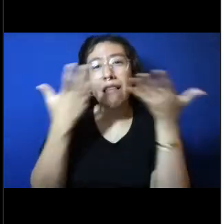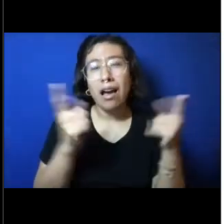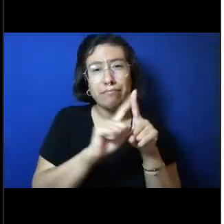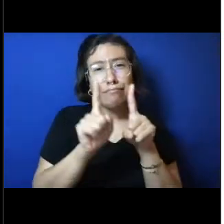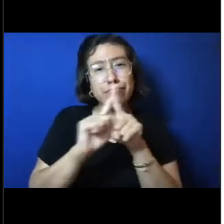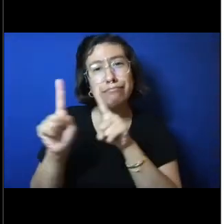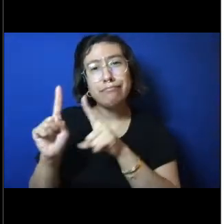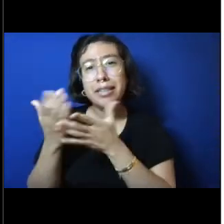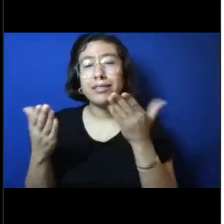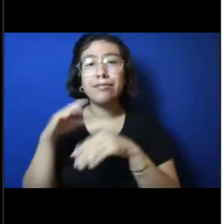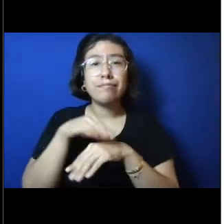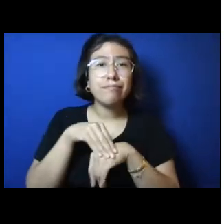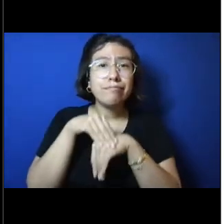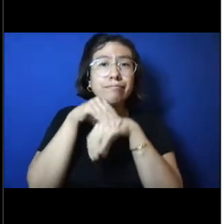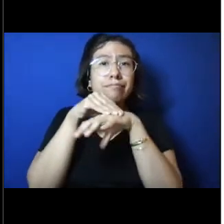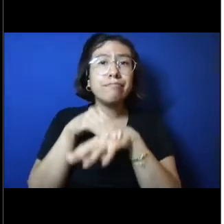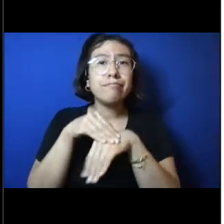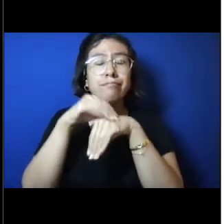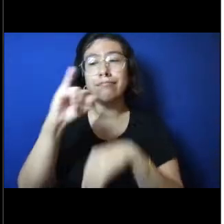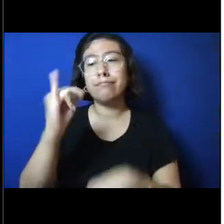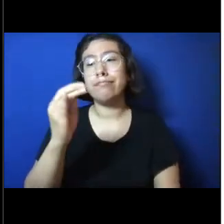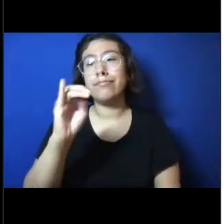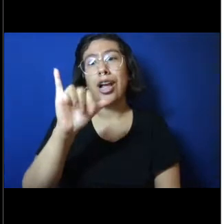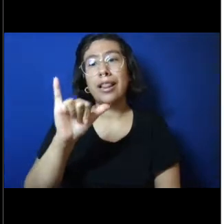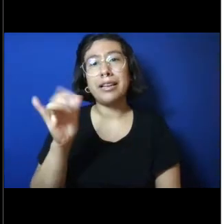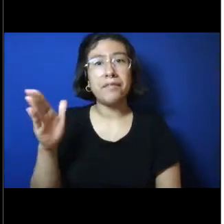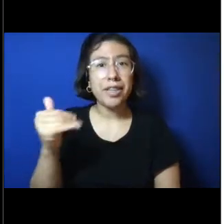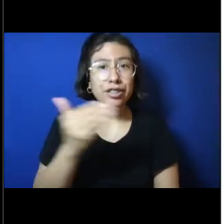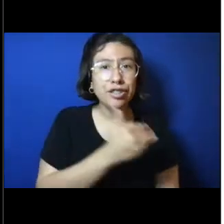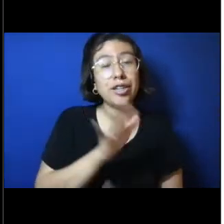jellyfish, dead fish, crabs, scallops.